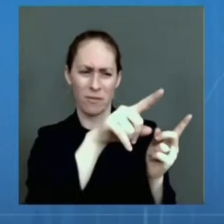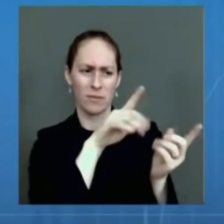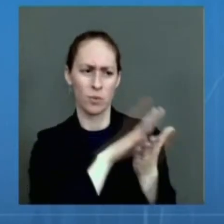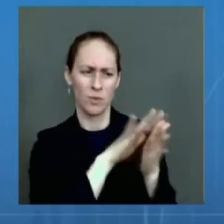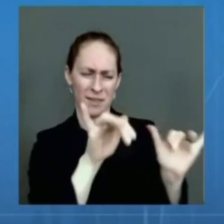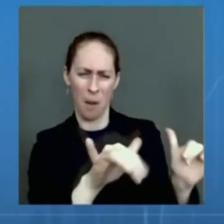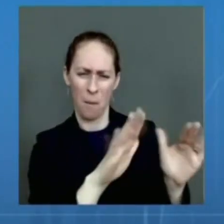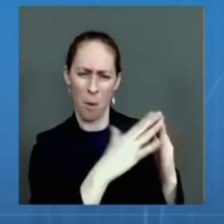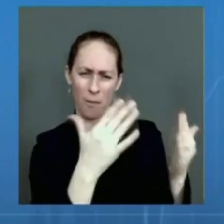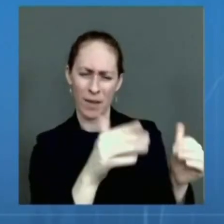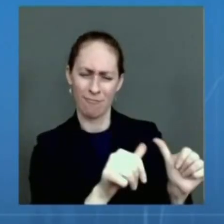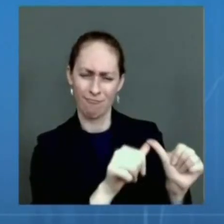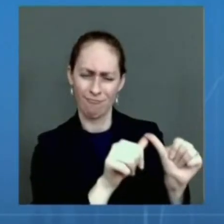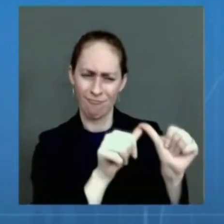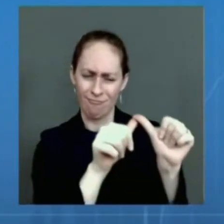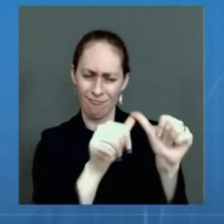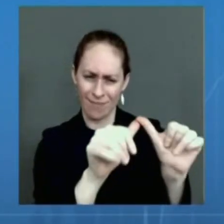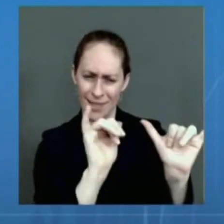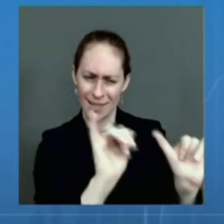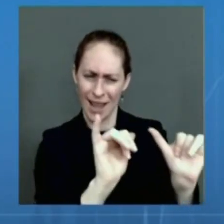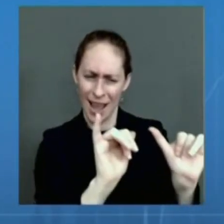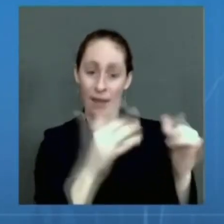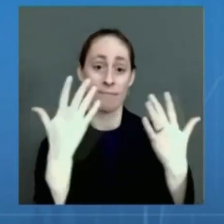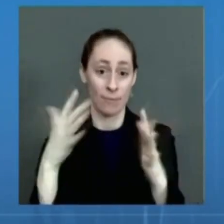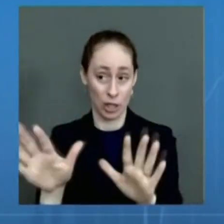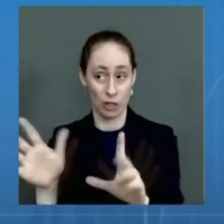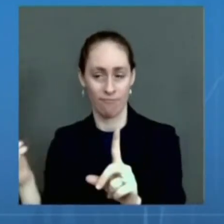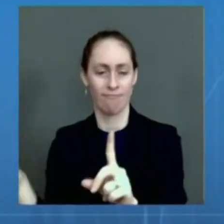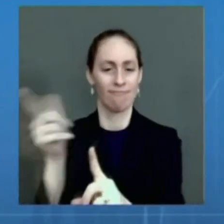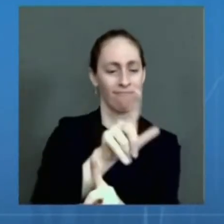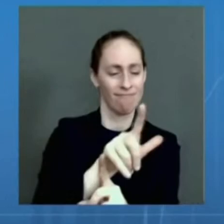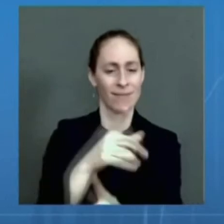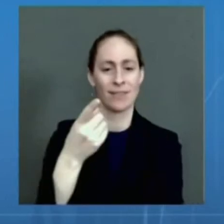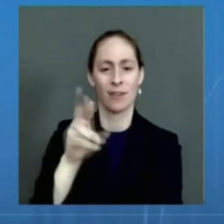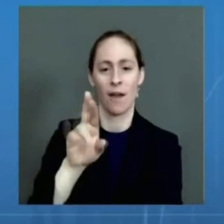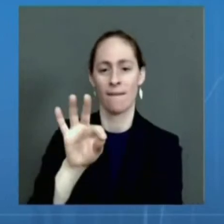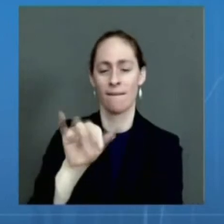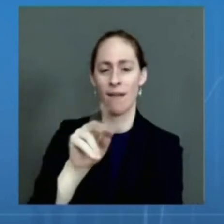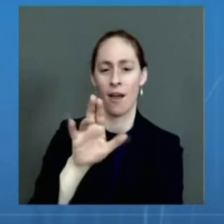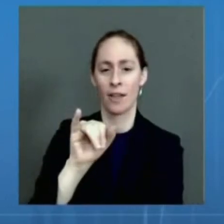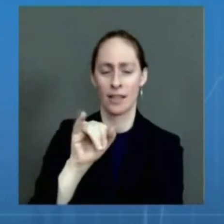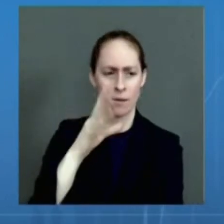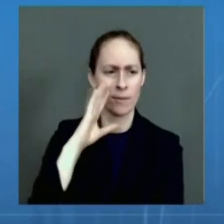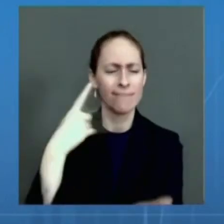AND UPDATE ON THE LATEST SCIENCE AND THE IMPORTANCE OF BOOSTERS.